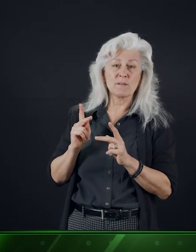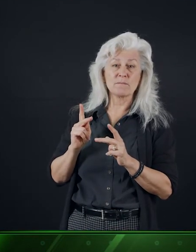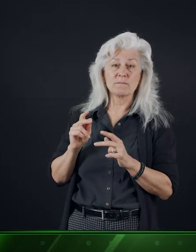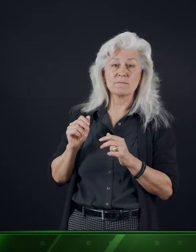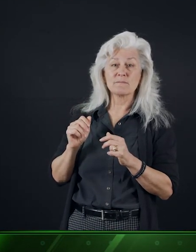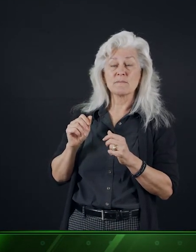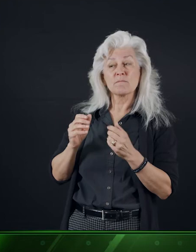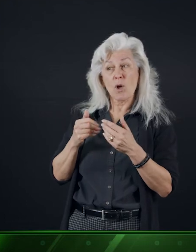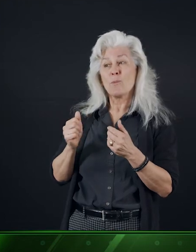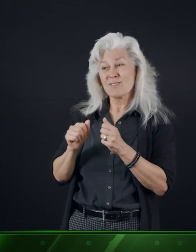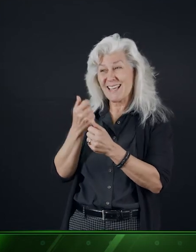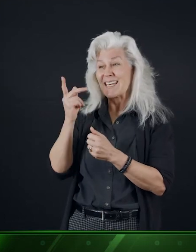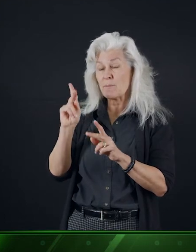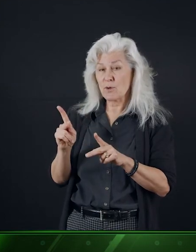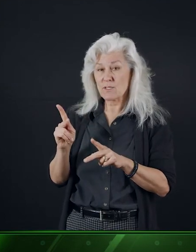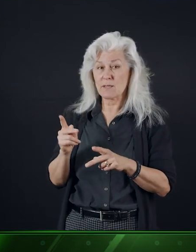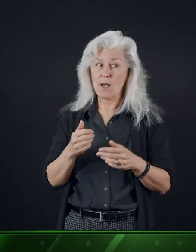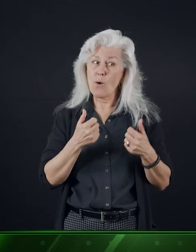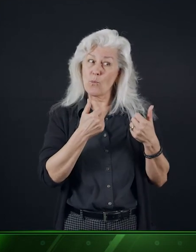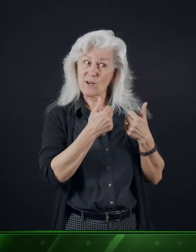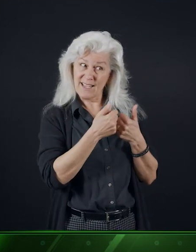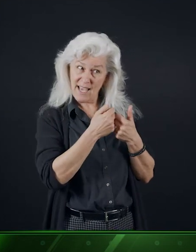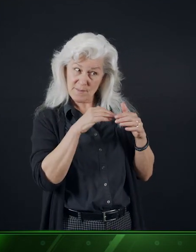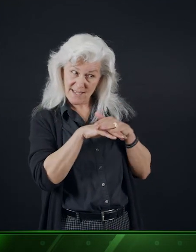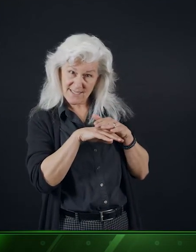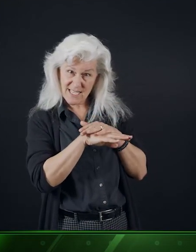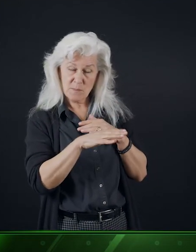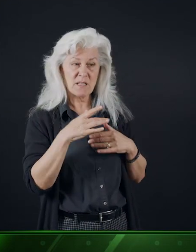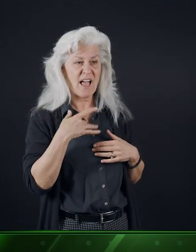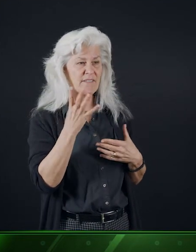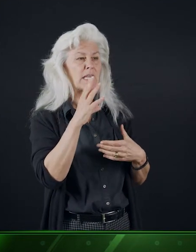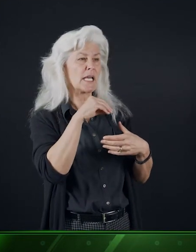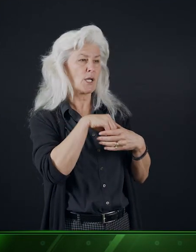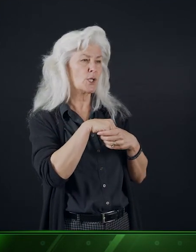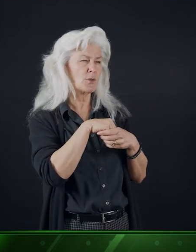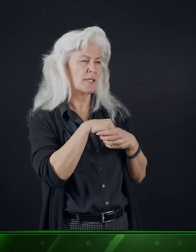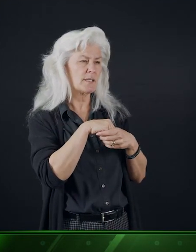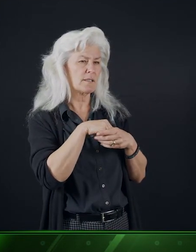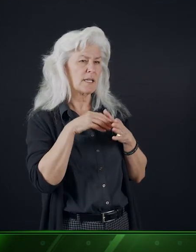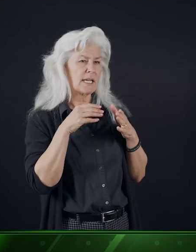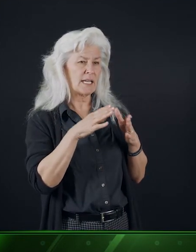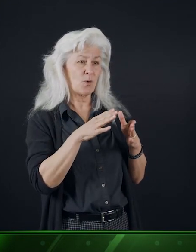When a game is accessible, I feel included in a way that I rarely experience